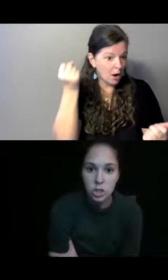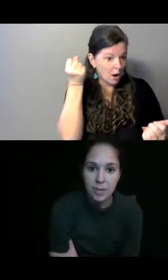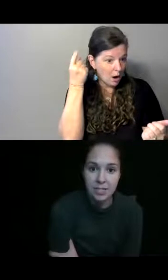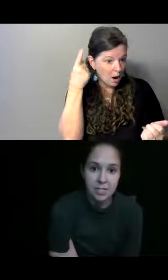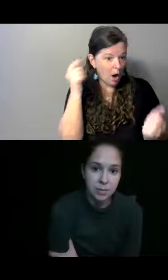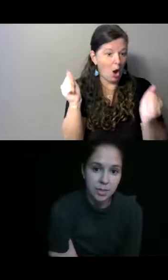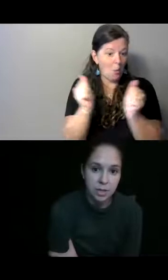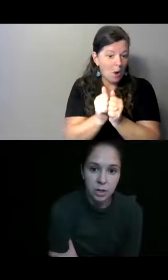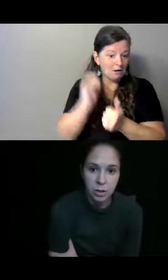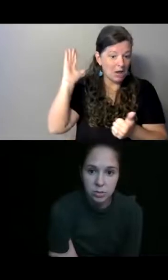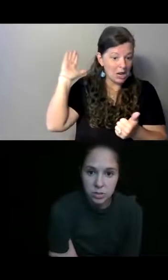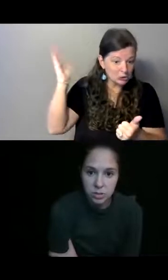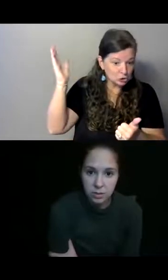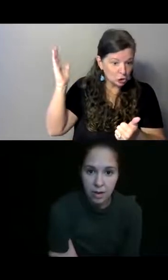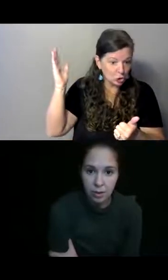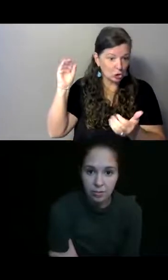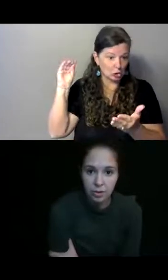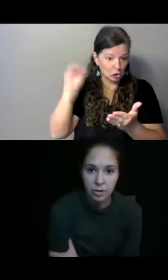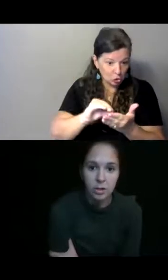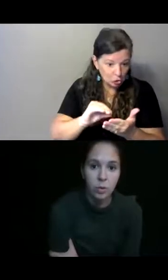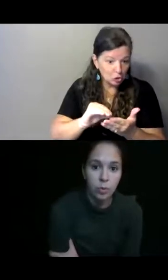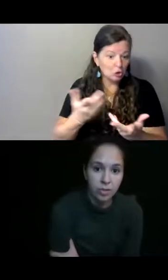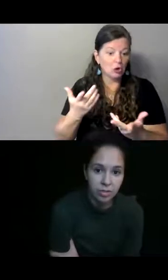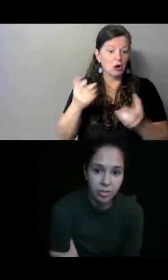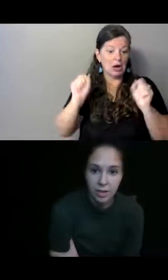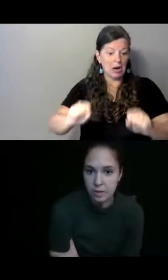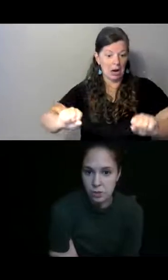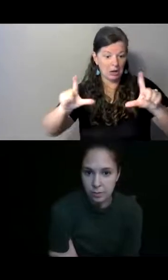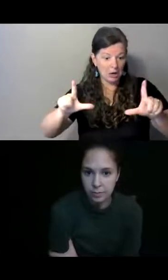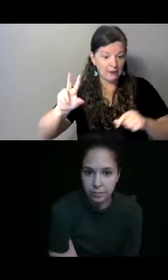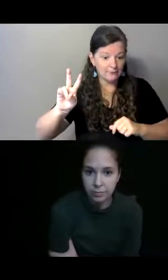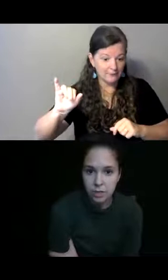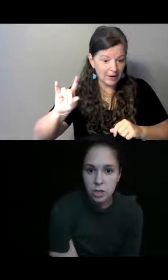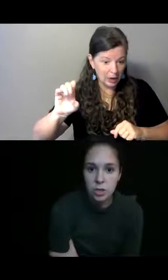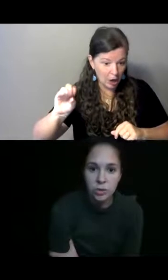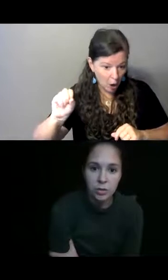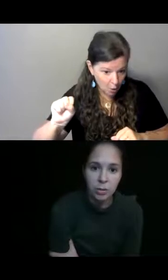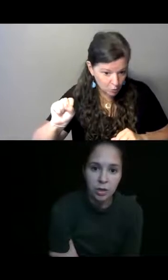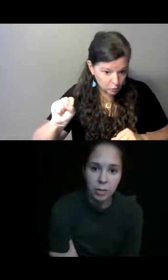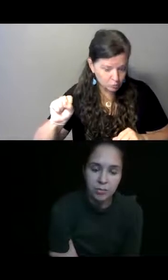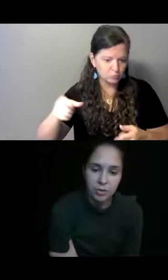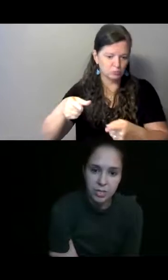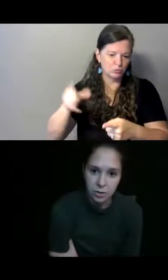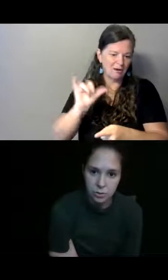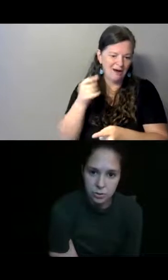You may disseminate notes. However, with the lecture, you can pull up videos.